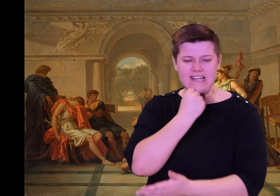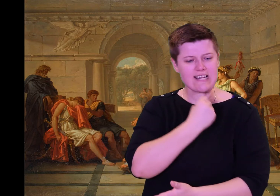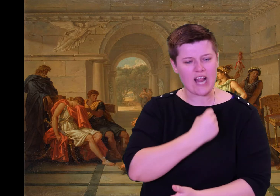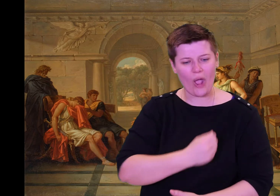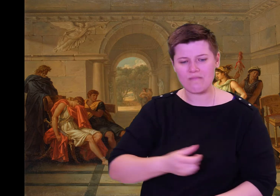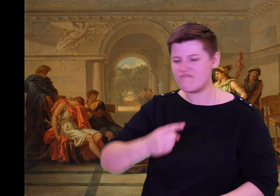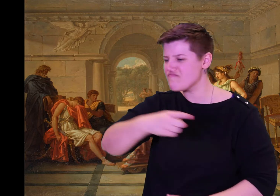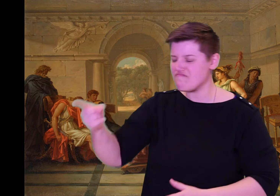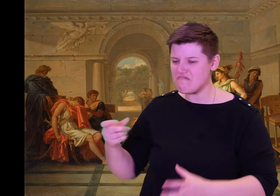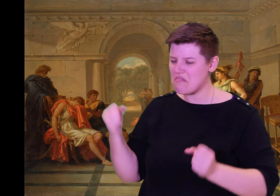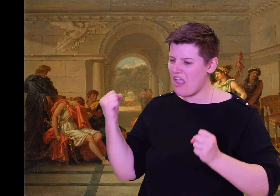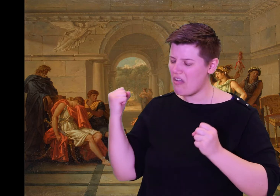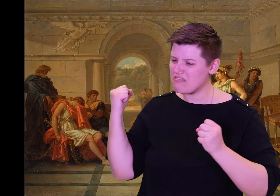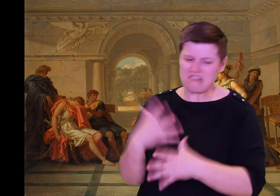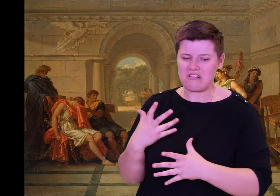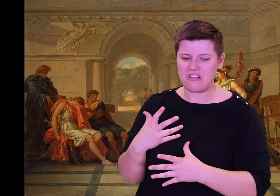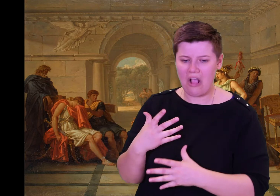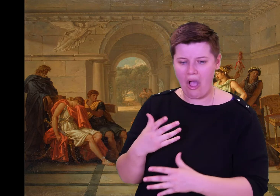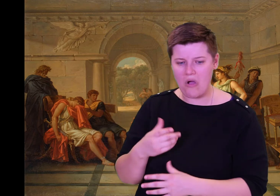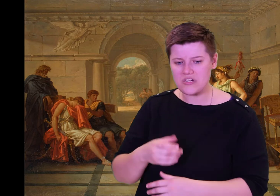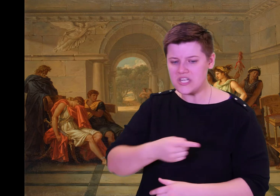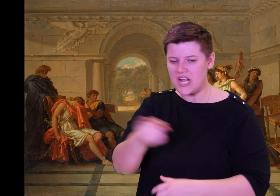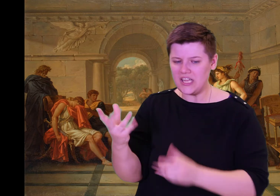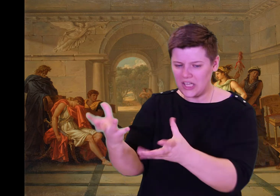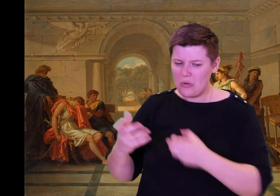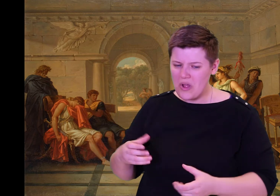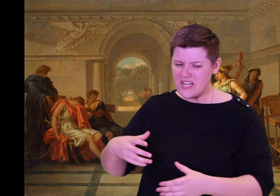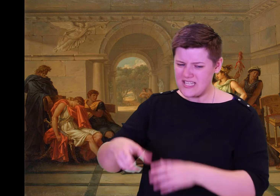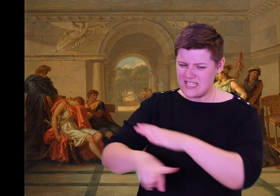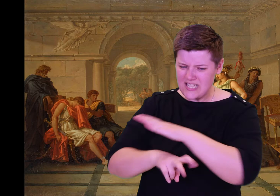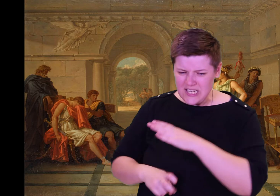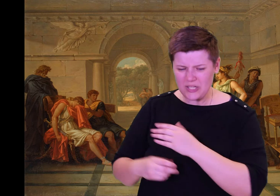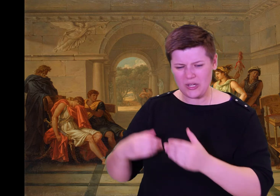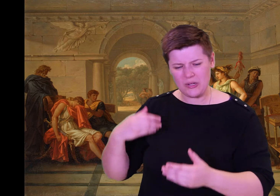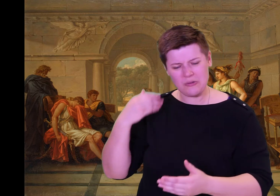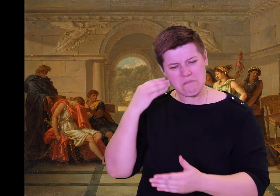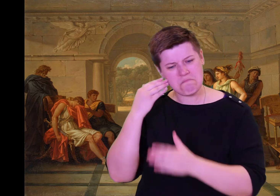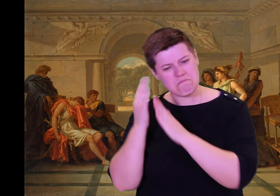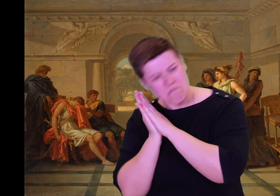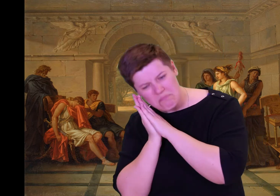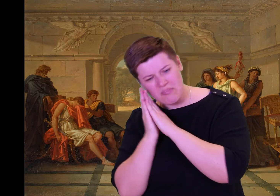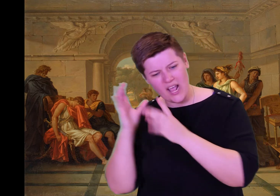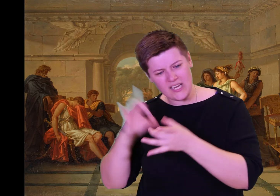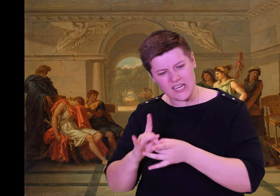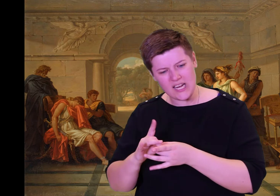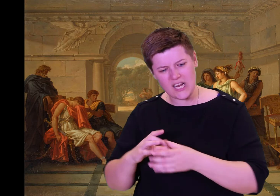mean me harm--my mother's loutish suitors. Each day they kill more sheep